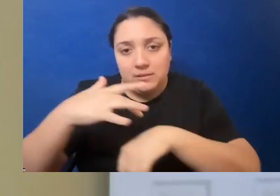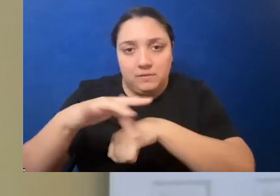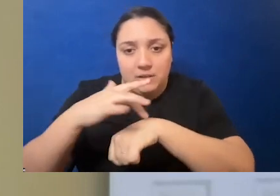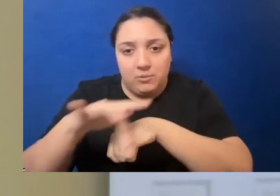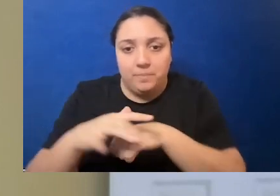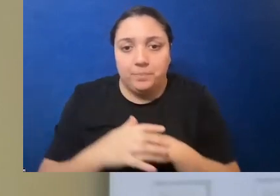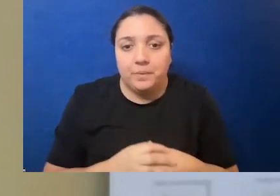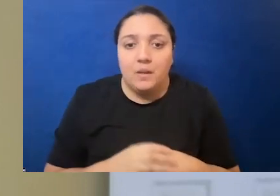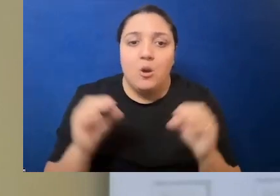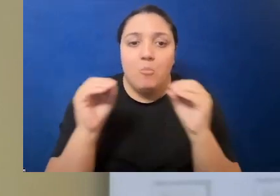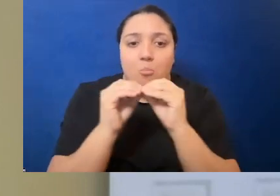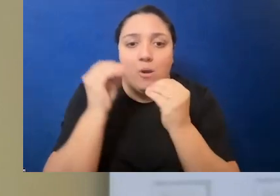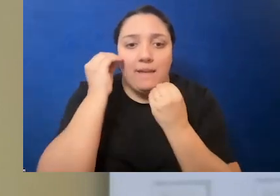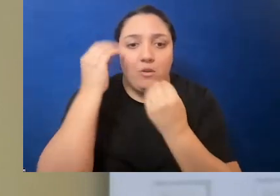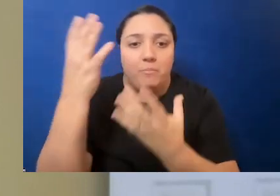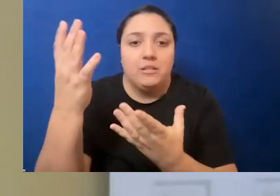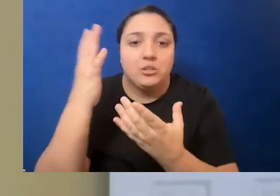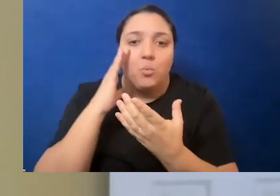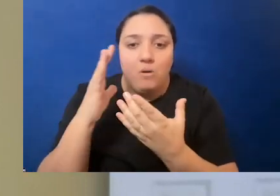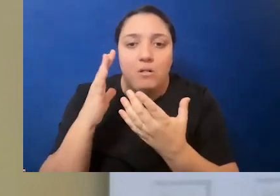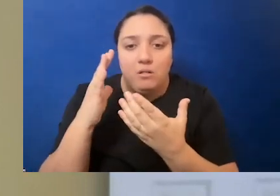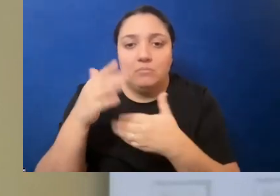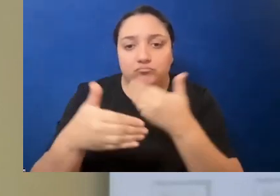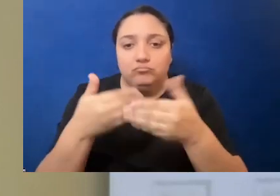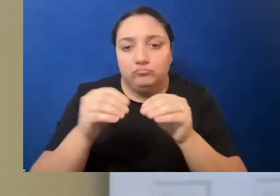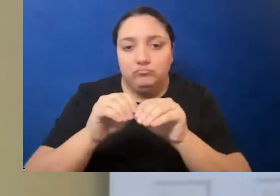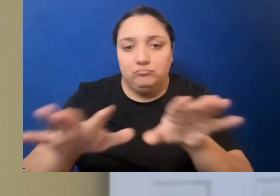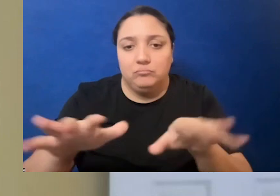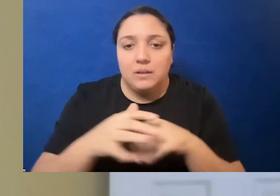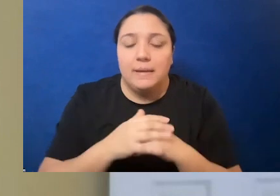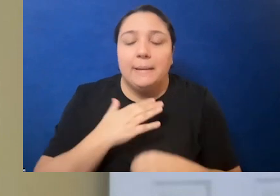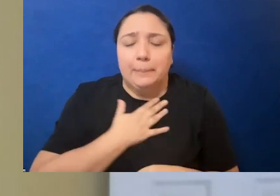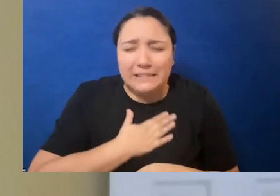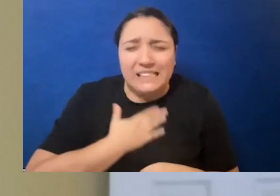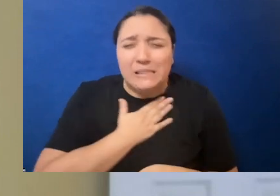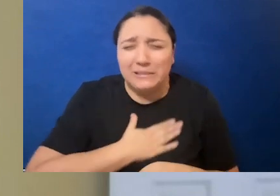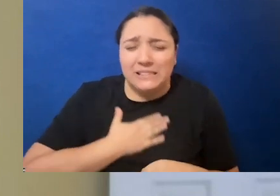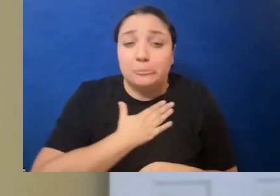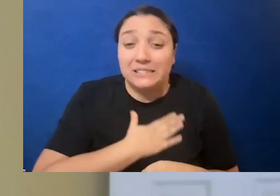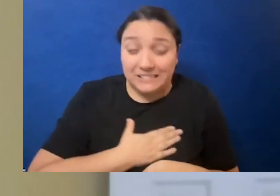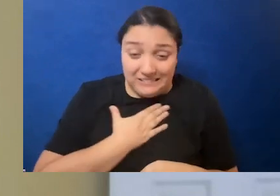IT REALLY WON'T TAKE LONG AND IT HELPS US TO TREMENDOUSLY IN PLANNING FUTURE EVENTS.